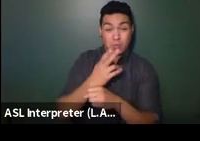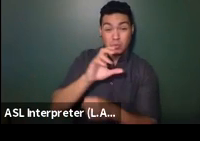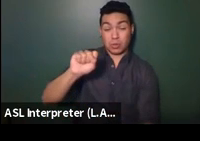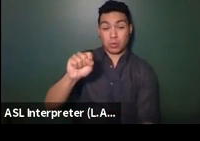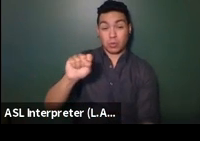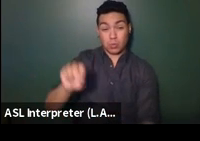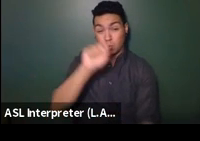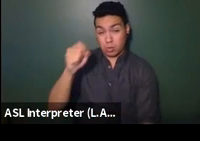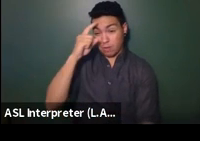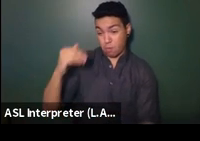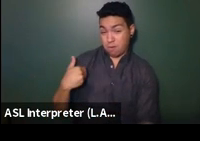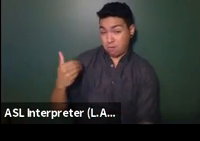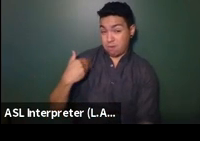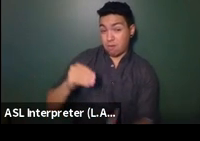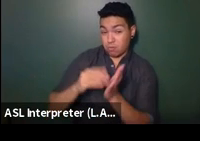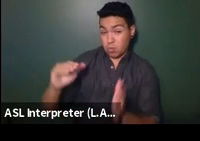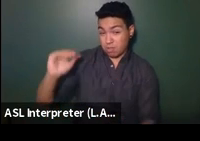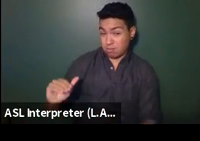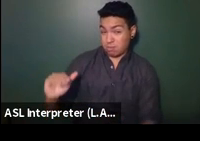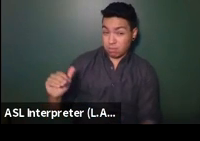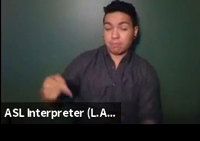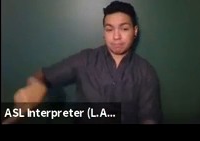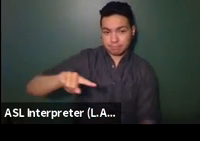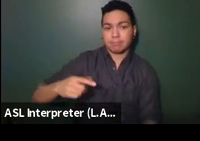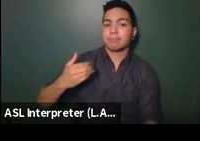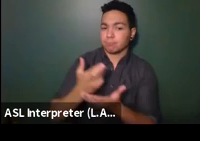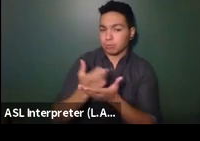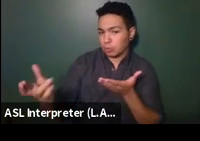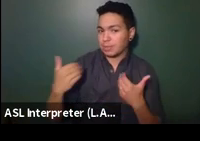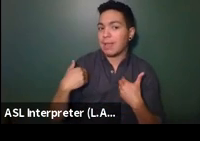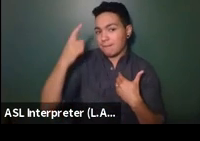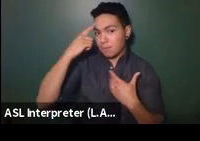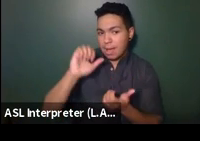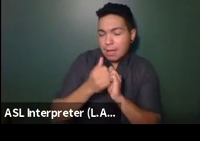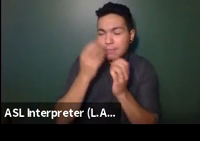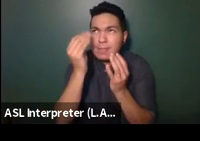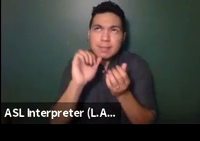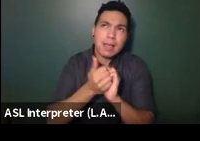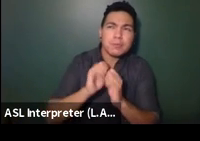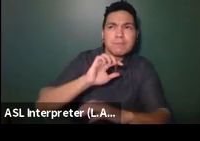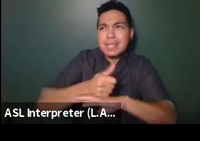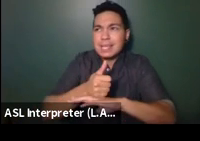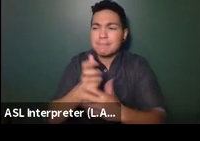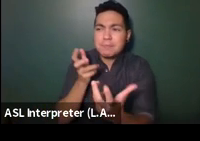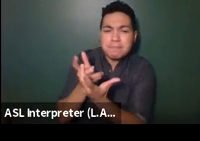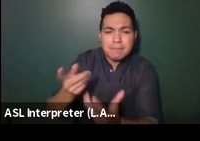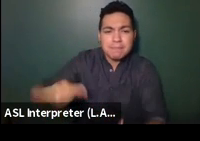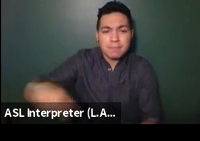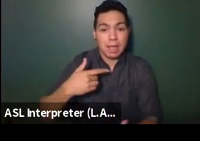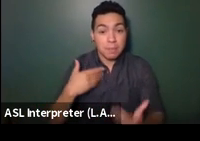ESD 189 - Amy Colburn: There are some resources on kind of what you might think about as you start building your content. So, let's go. I'm going to go into school ology